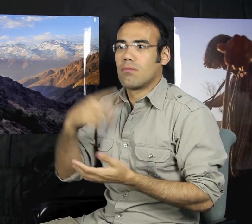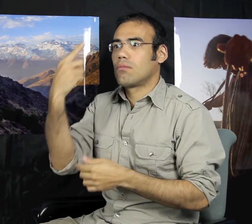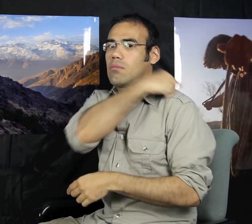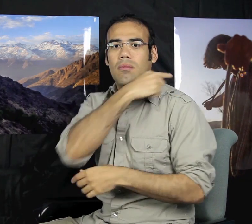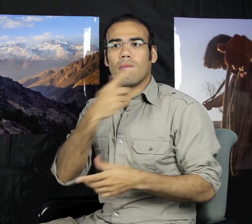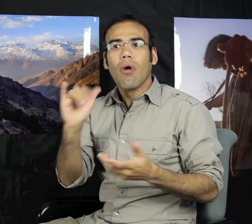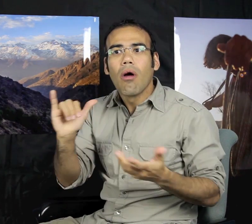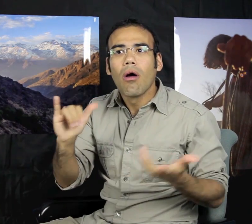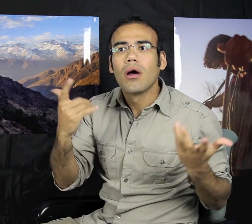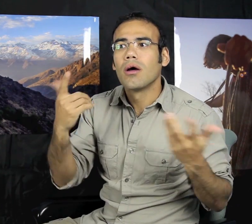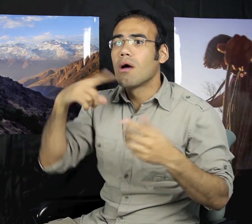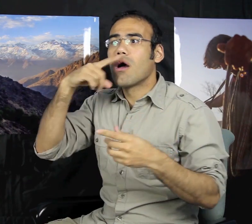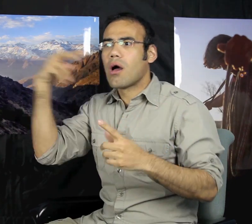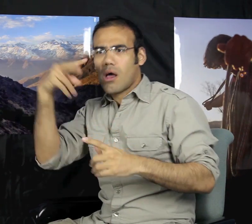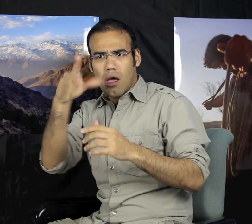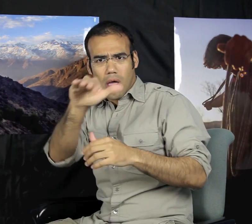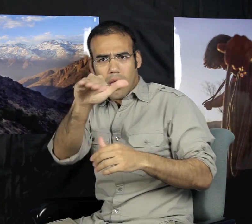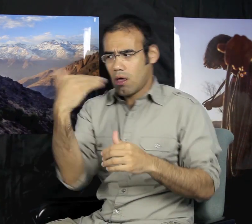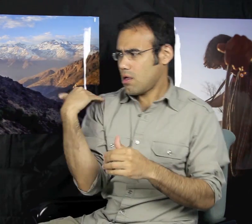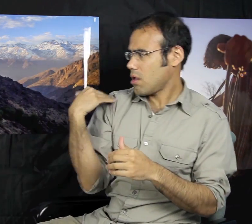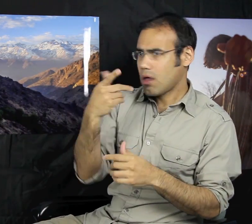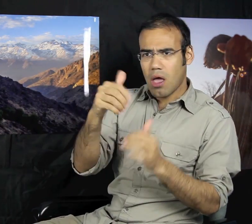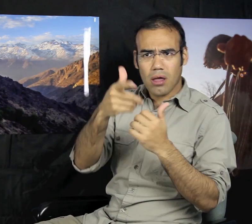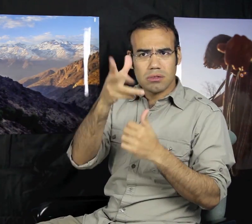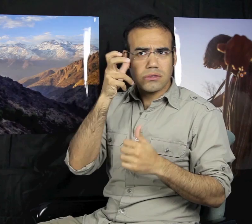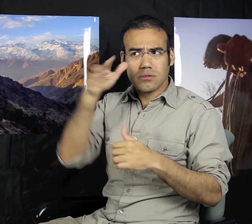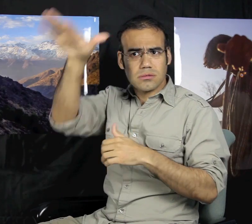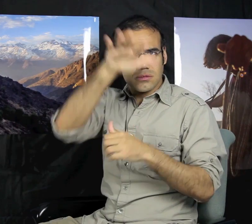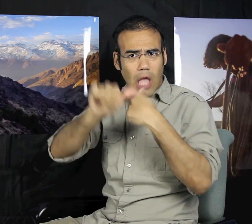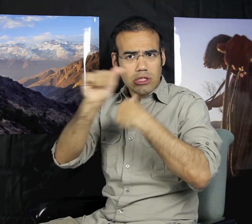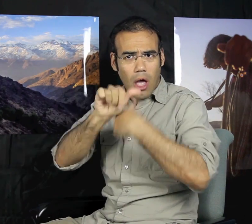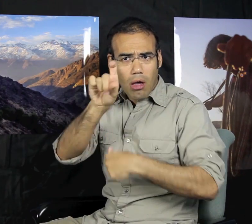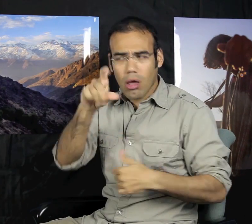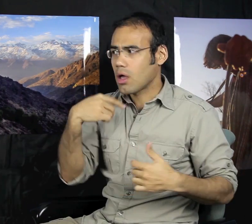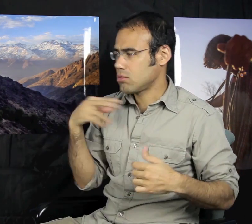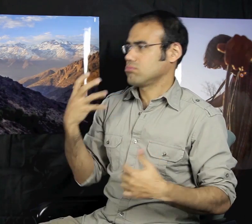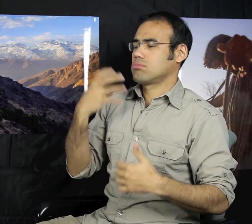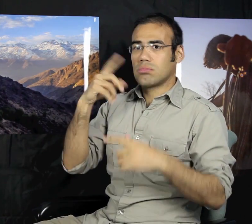But no, I was by myself and a boulder near missed me. From a hearing person's point of view, they would think "how do you manage not hearing the dangers that are out there?"